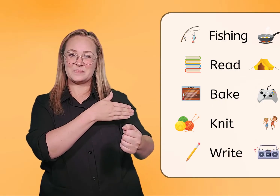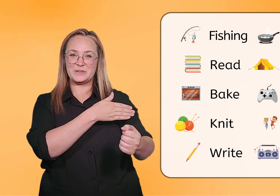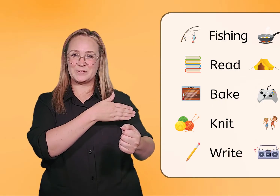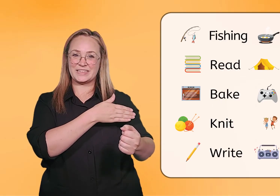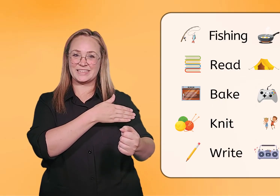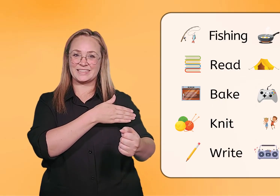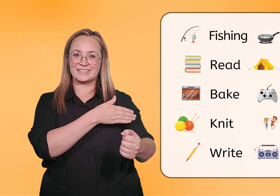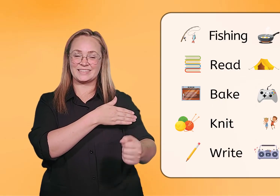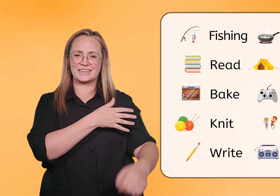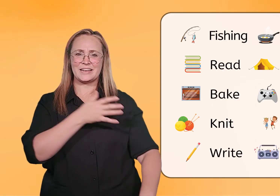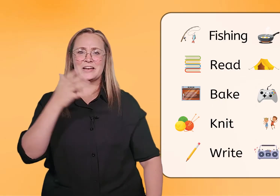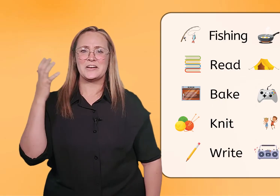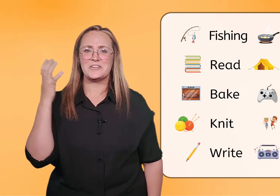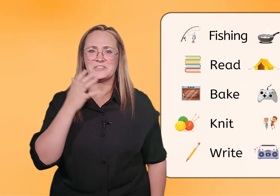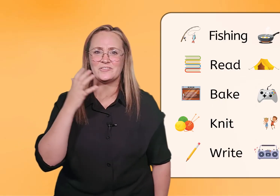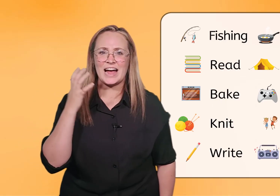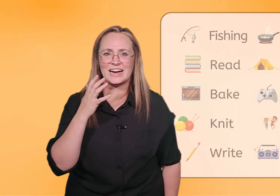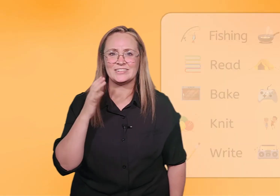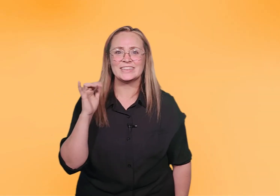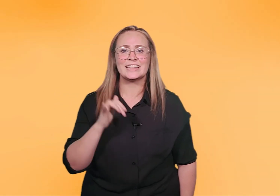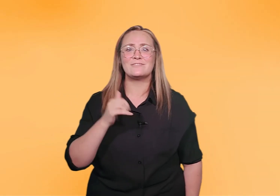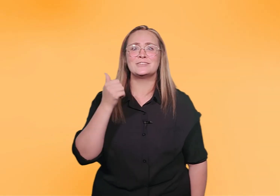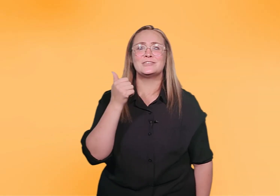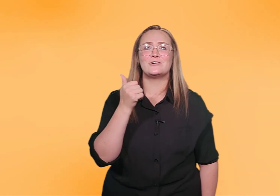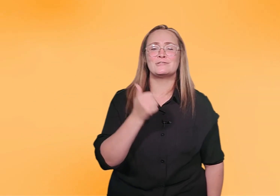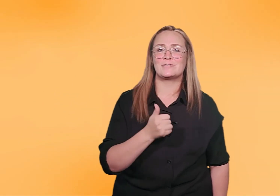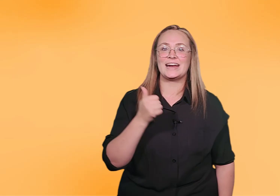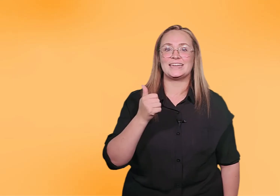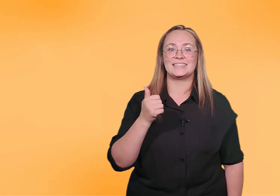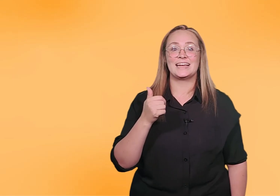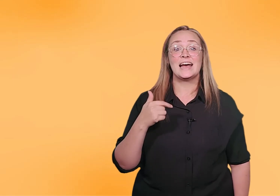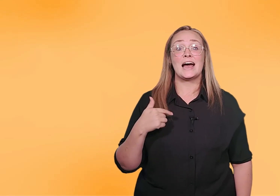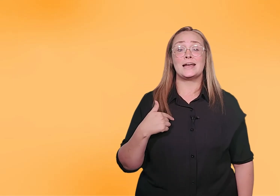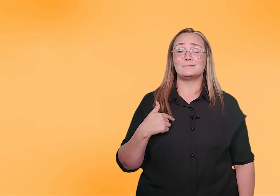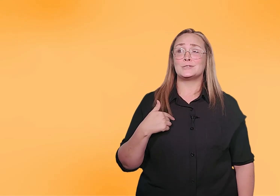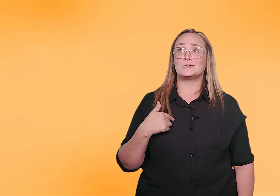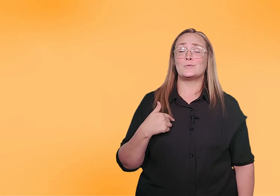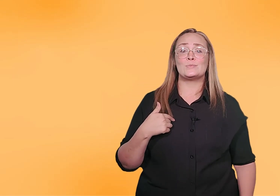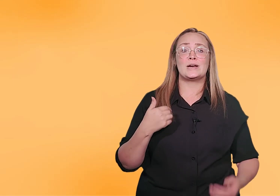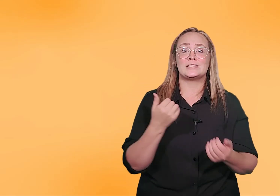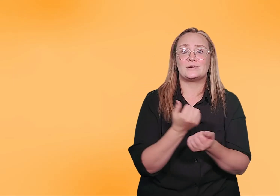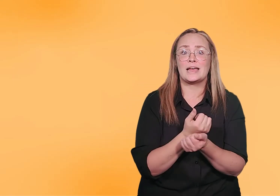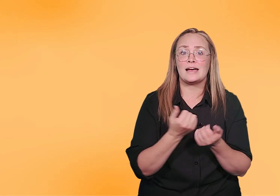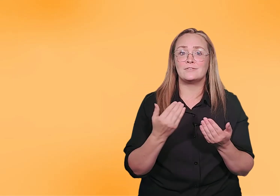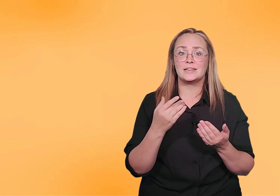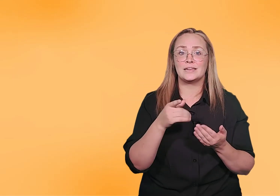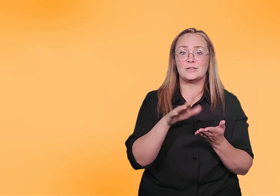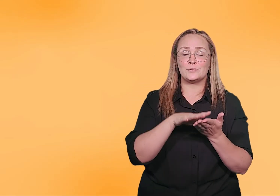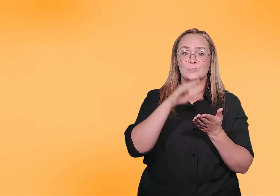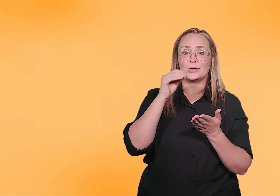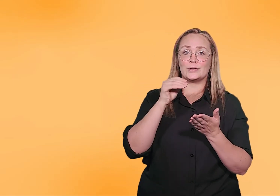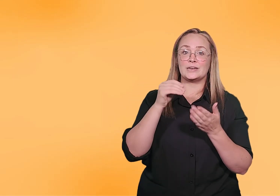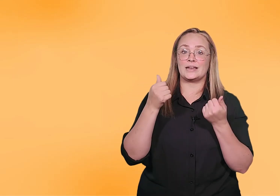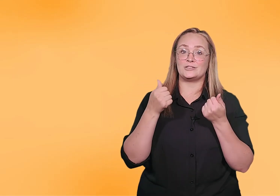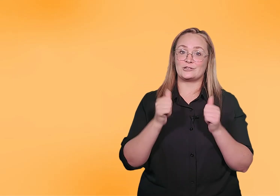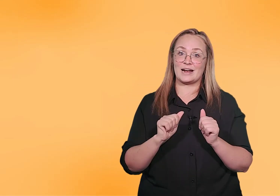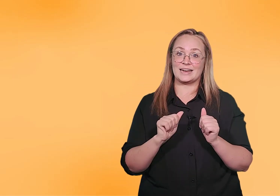Music. Wow, that was so great. I am so impressed with everything you learned and tried.